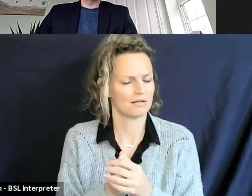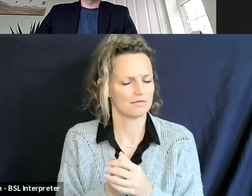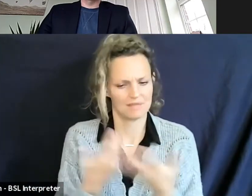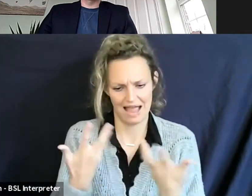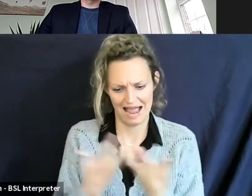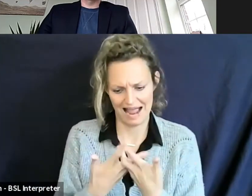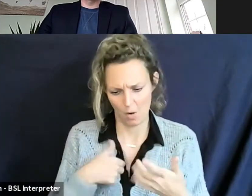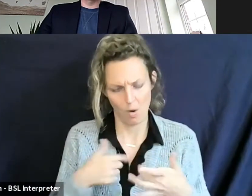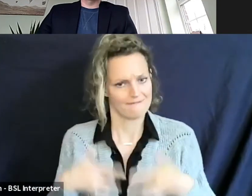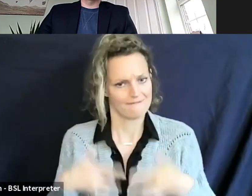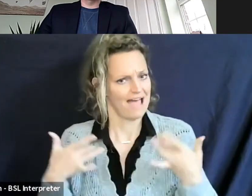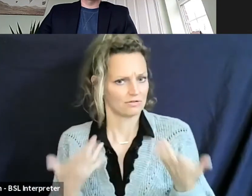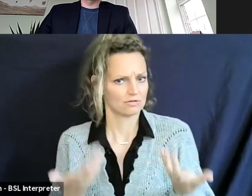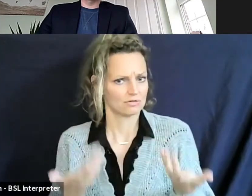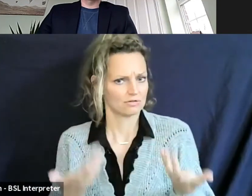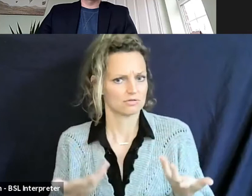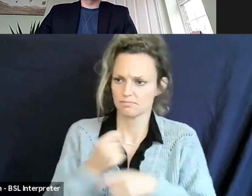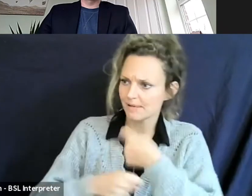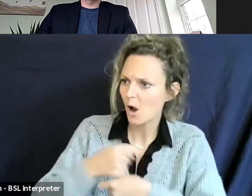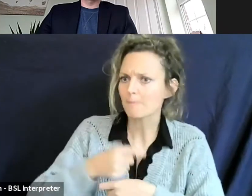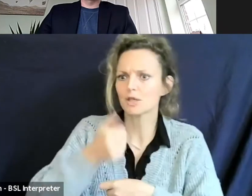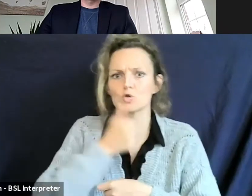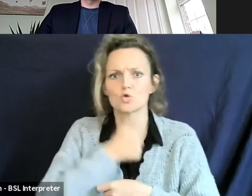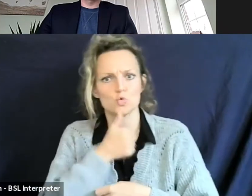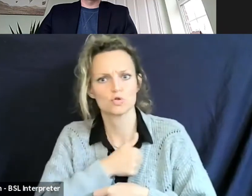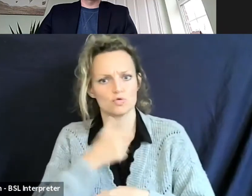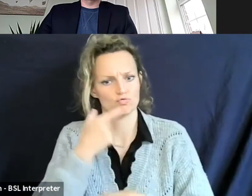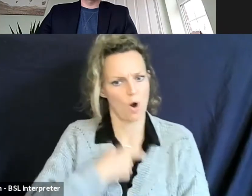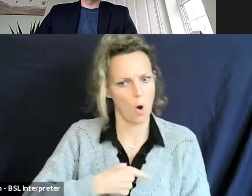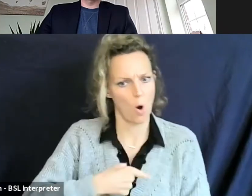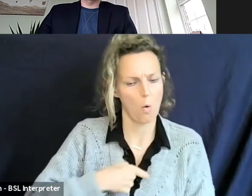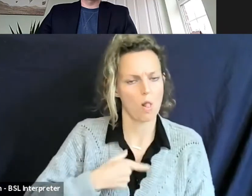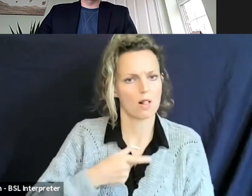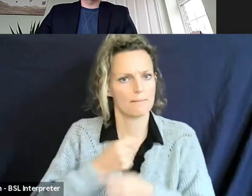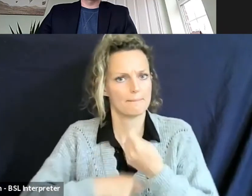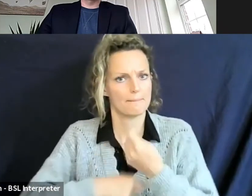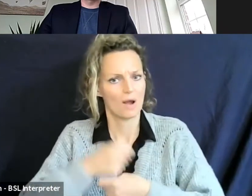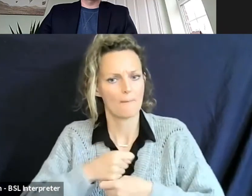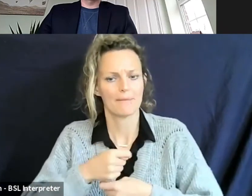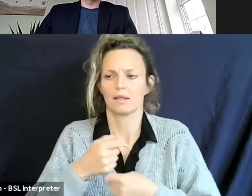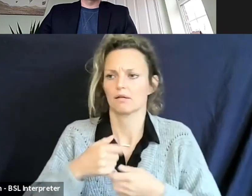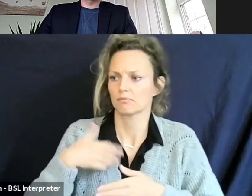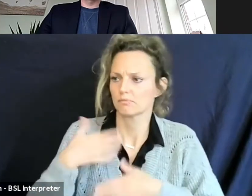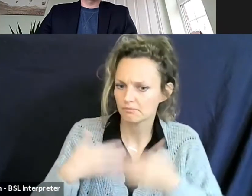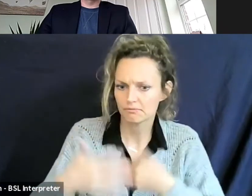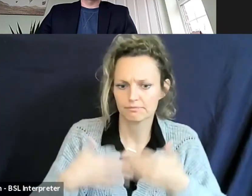So even when I started getting the support and all that support, there still are barriers you face as well and a lot of those barriers were down to the way I felt.